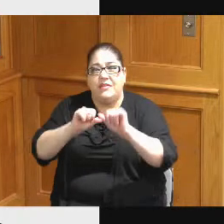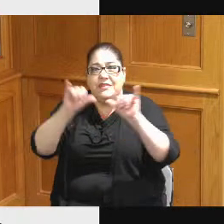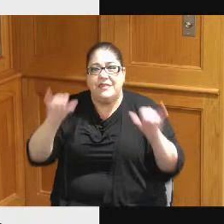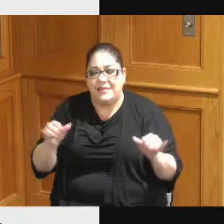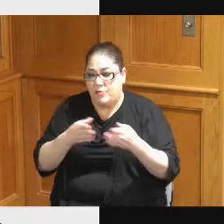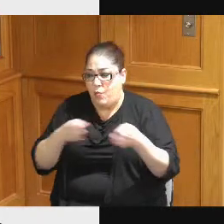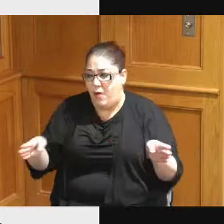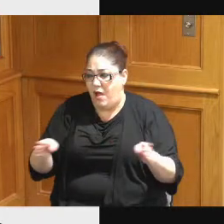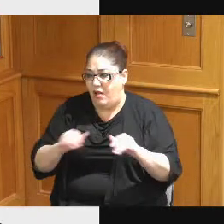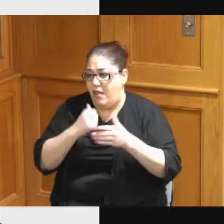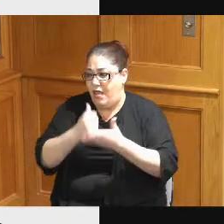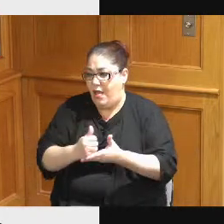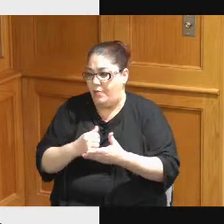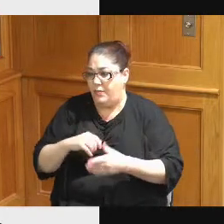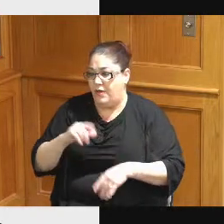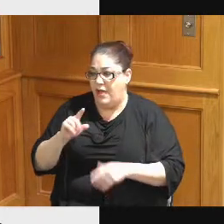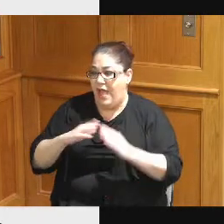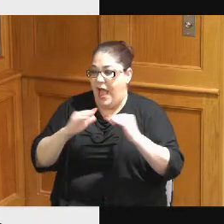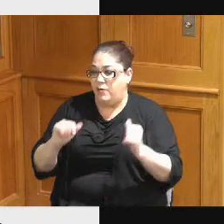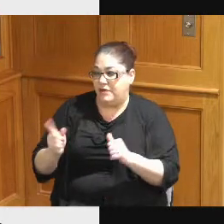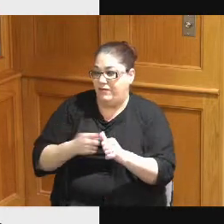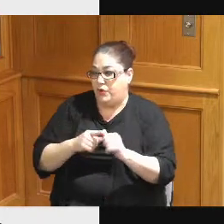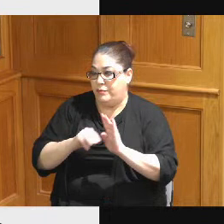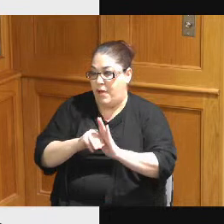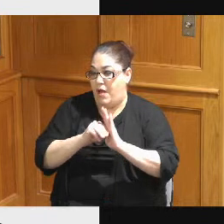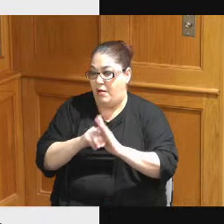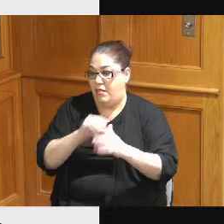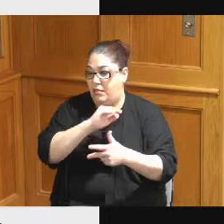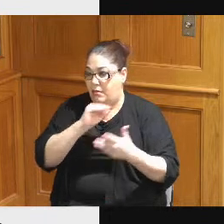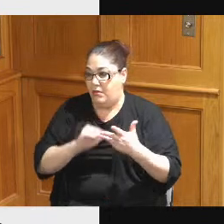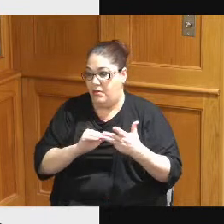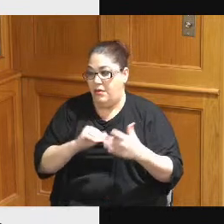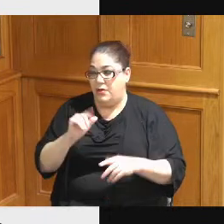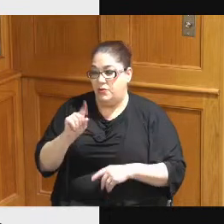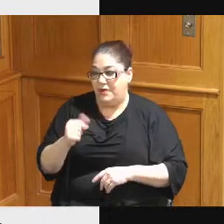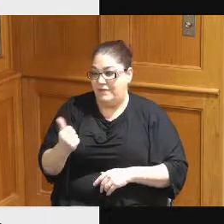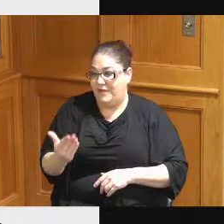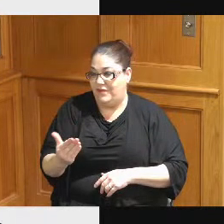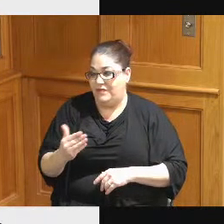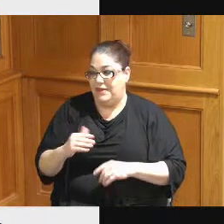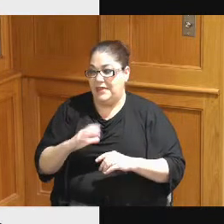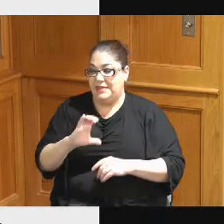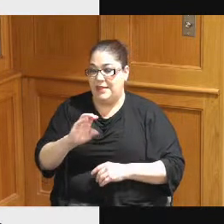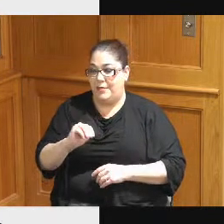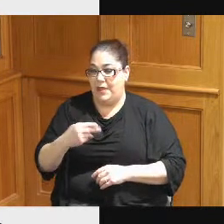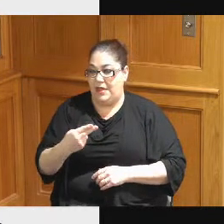in 2015 we started that partnership with CMHA for the housing Choice voucher program I have